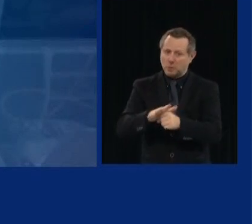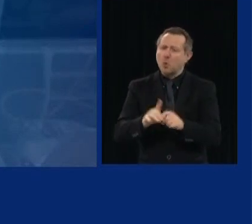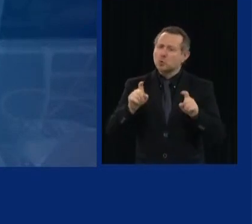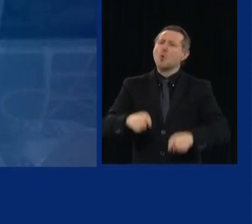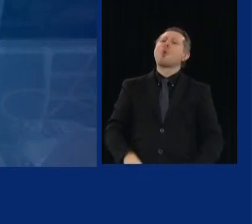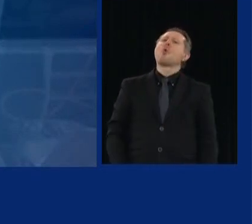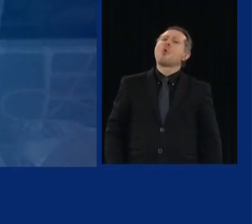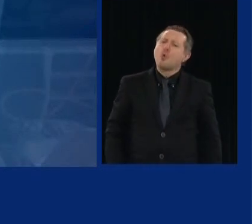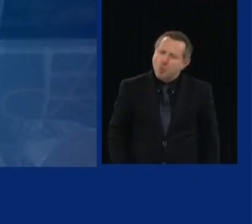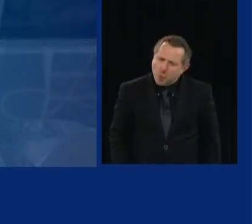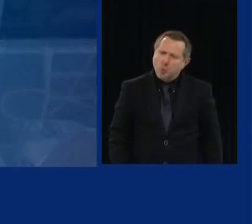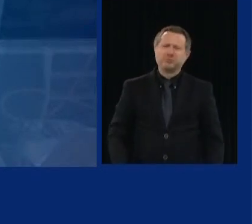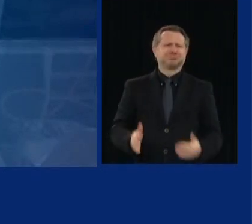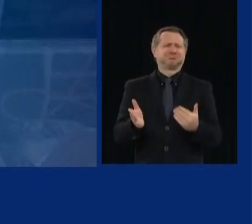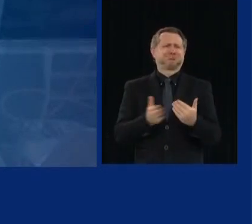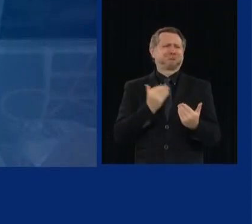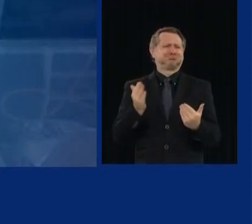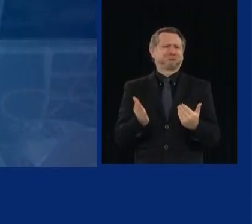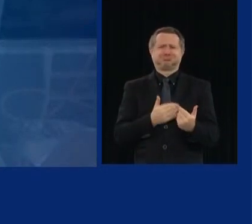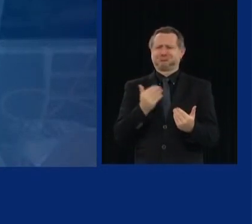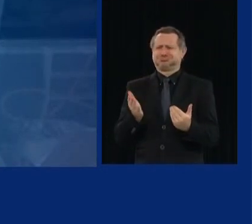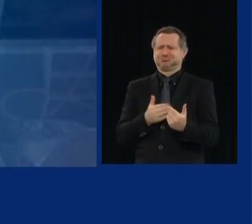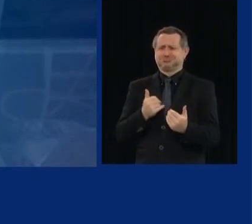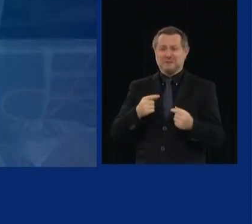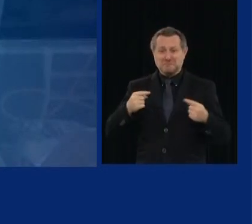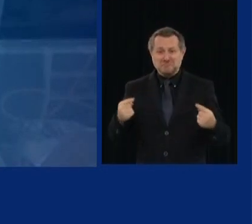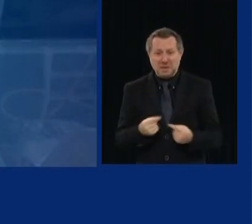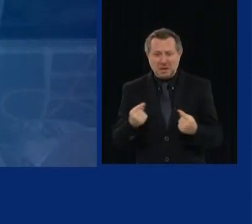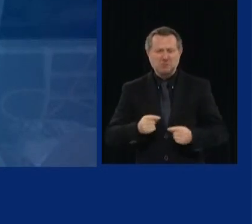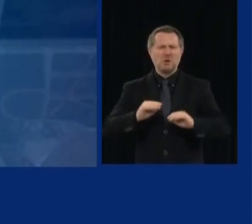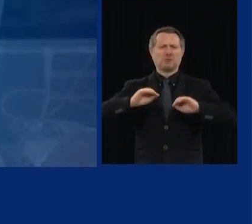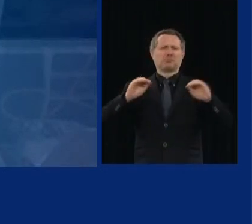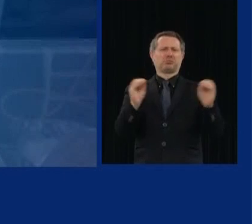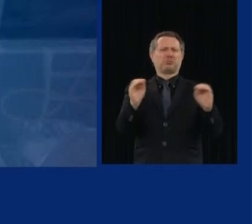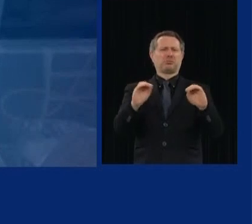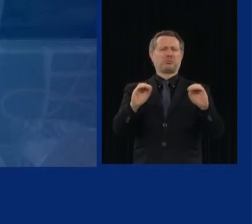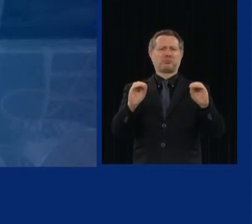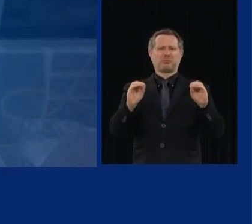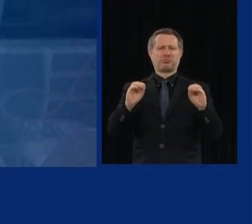THE BUT, THIS TEST IS NOT AN